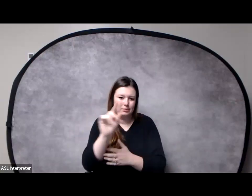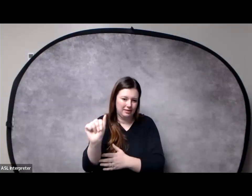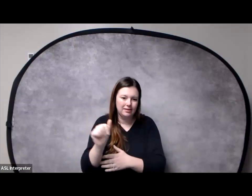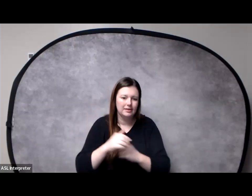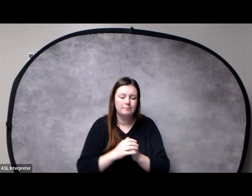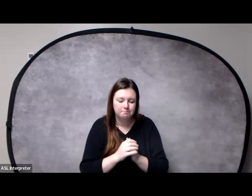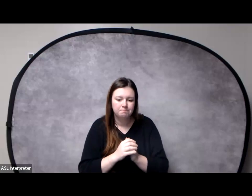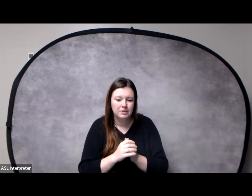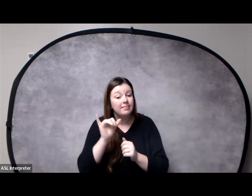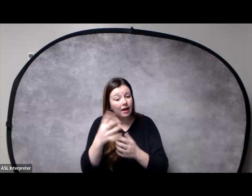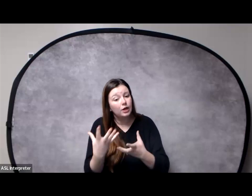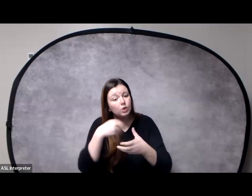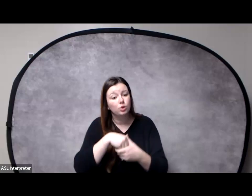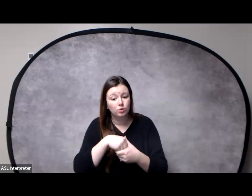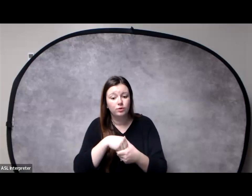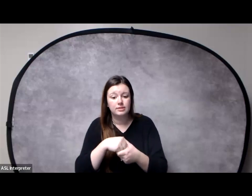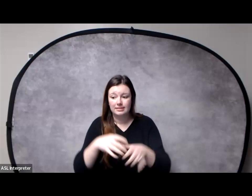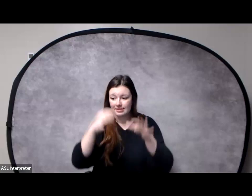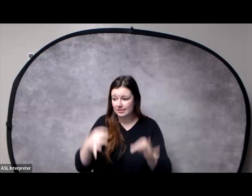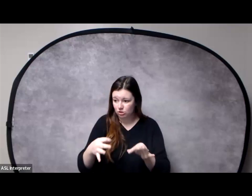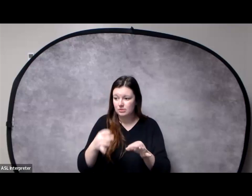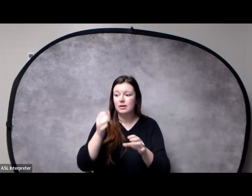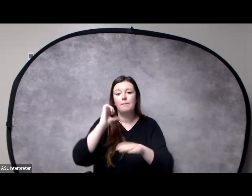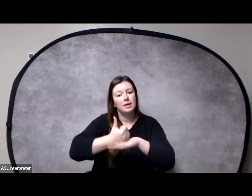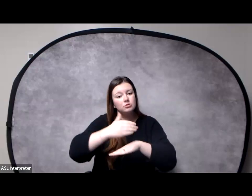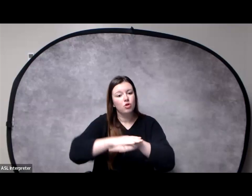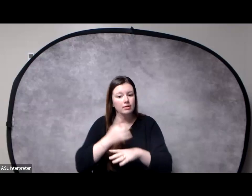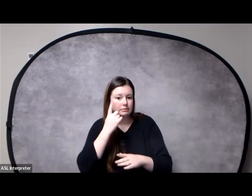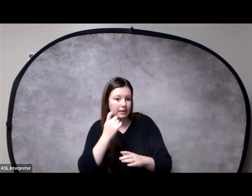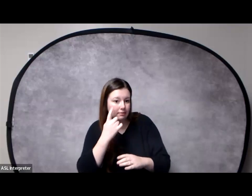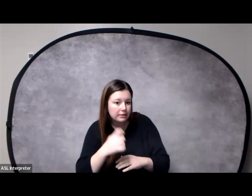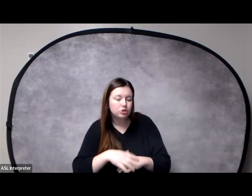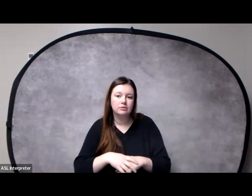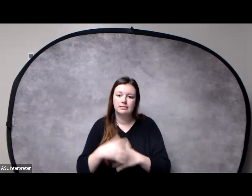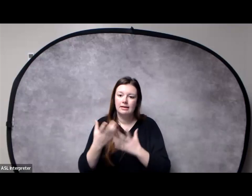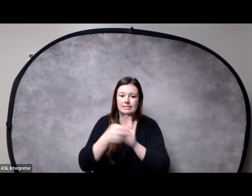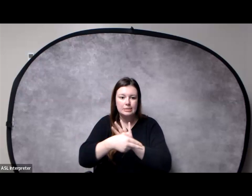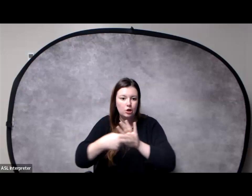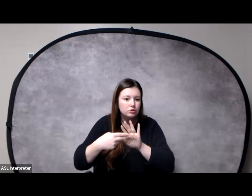And that includes decisions based on speculation, stereotypes or generalizations that a parent,